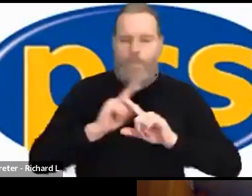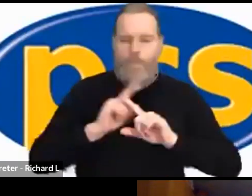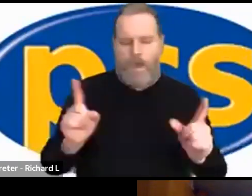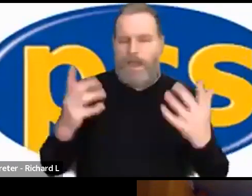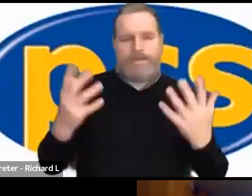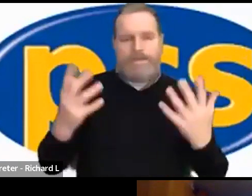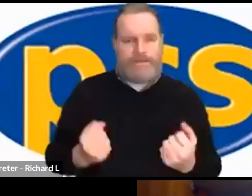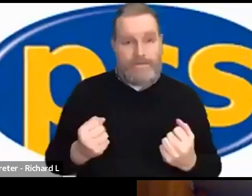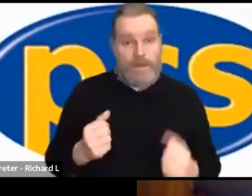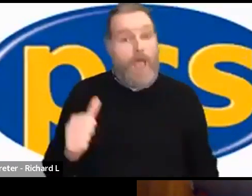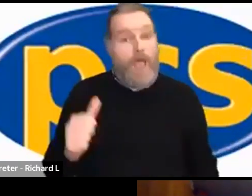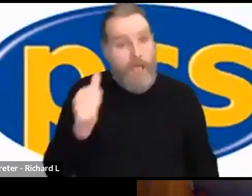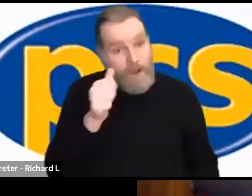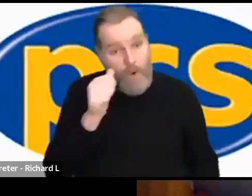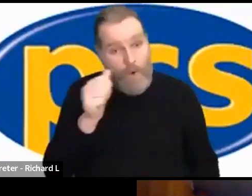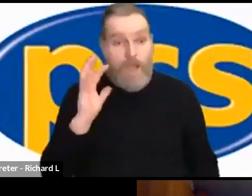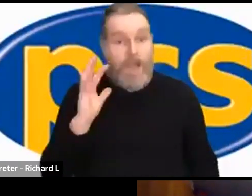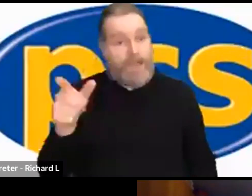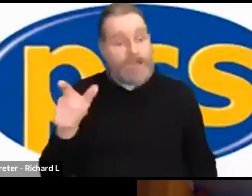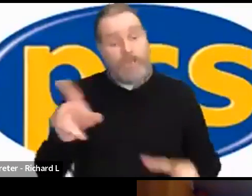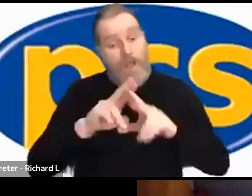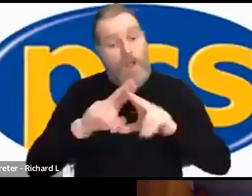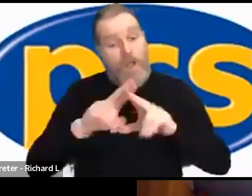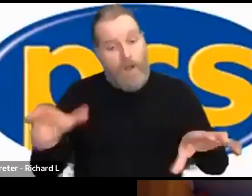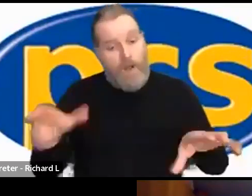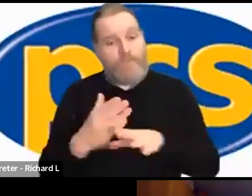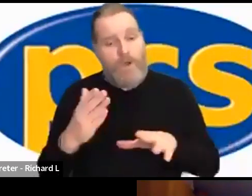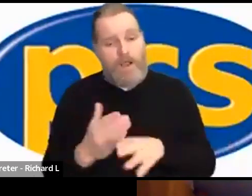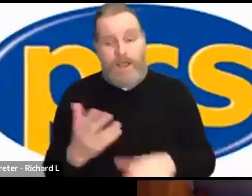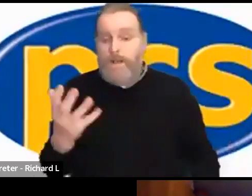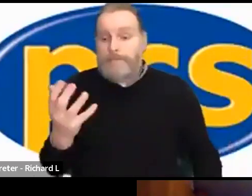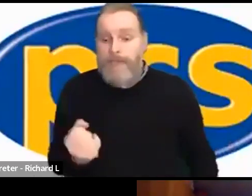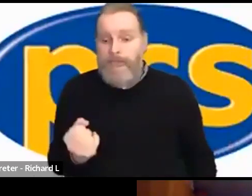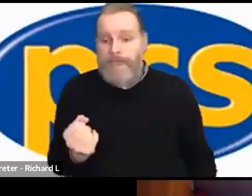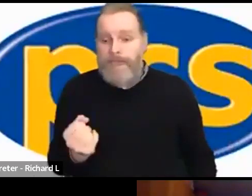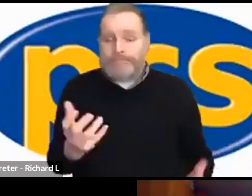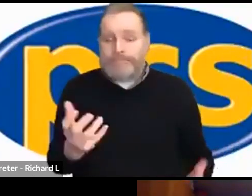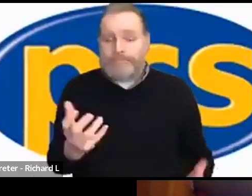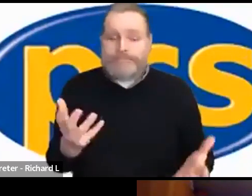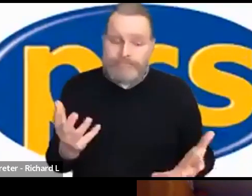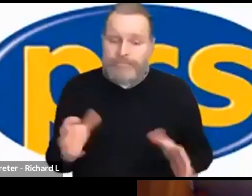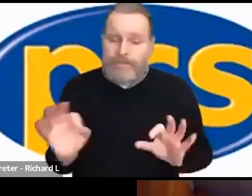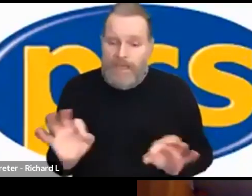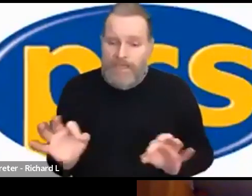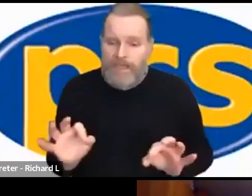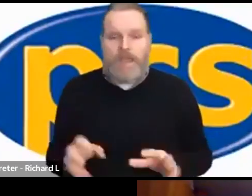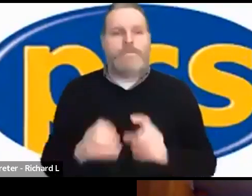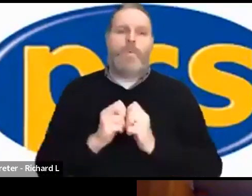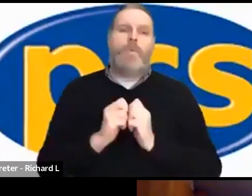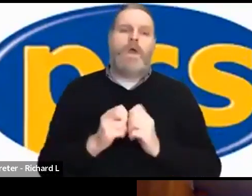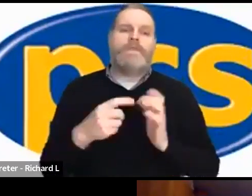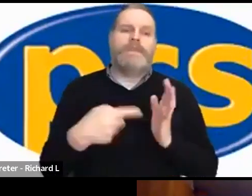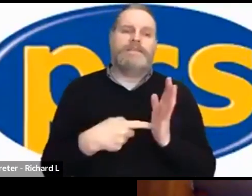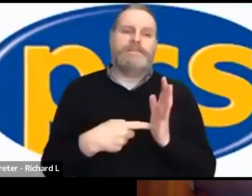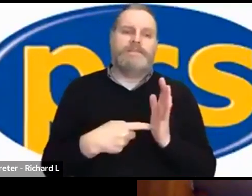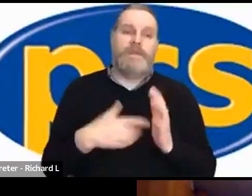prepared to put up with it. So, whilst we know people make a losing people make a sacrifice by losing pay next week. t week, that sacrifice is week, that sacrifice is absolutely worth it.